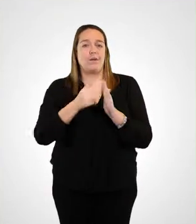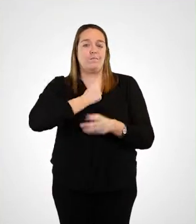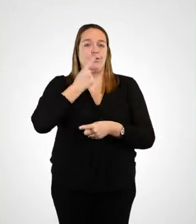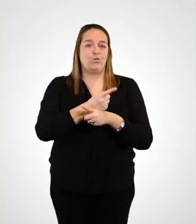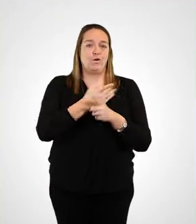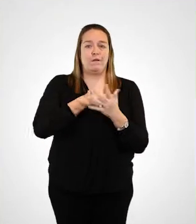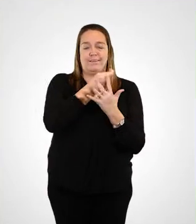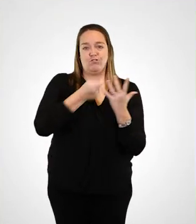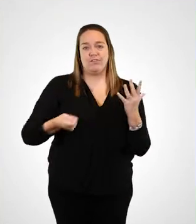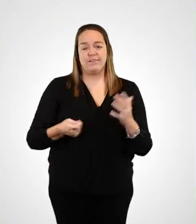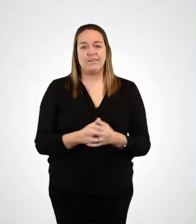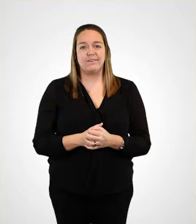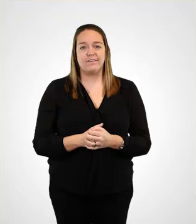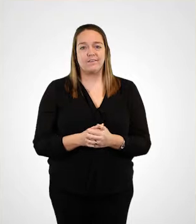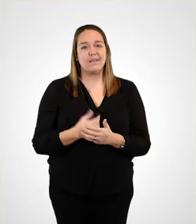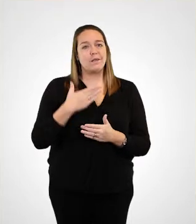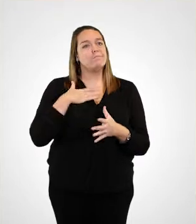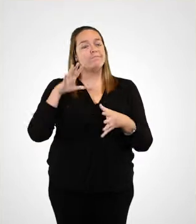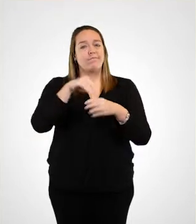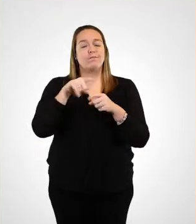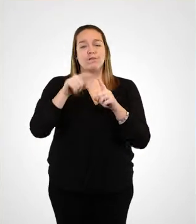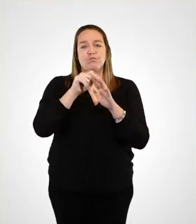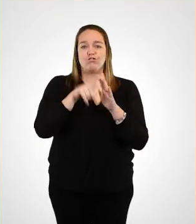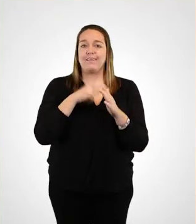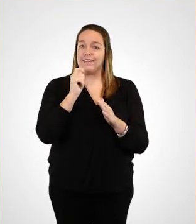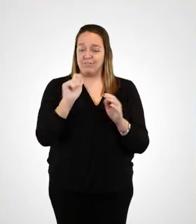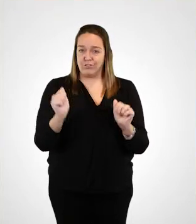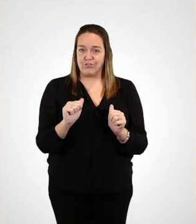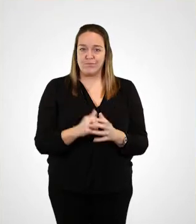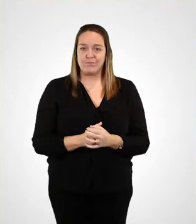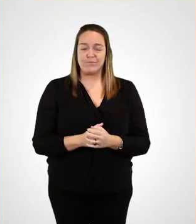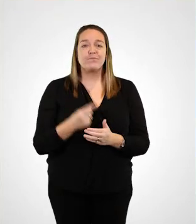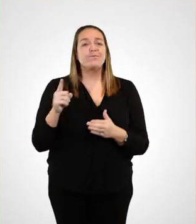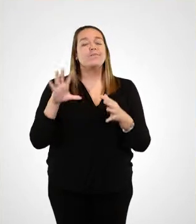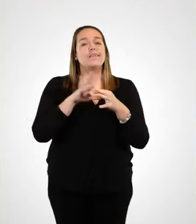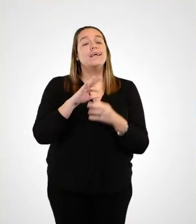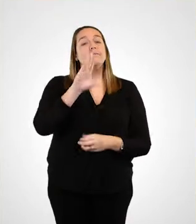the final talk of my series, my contribution to the project,